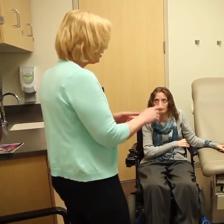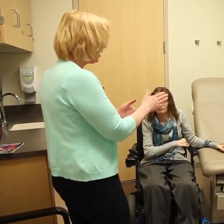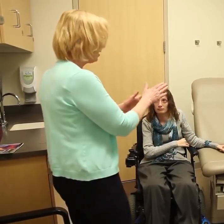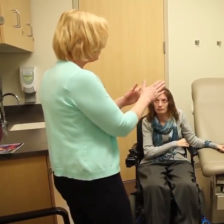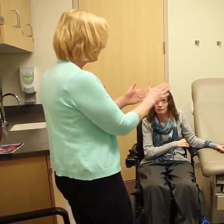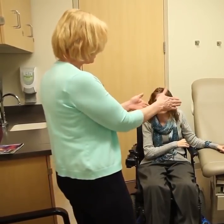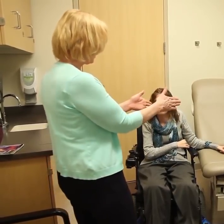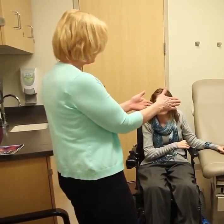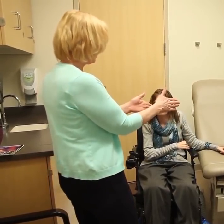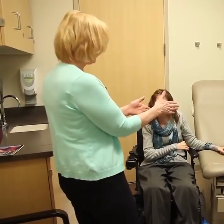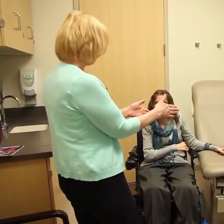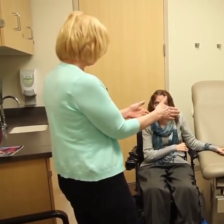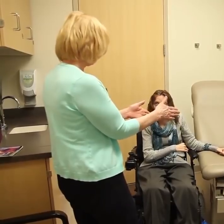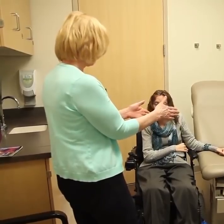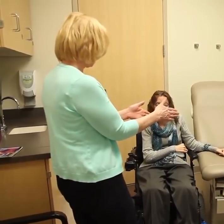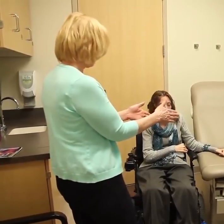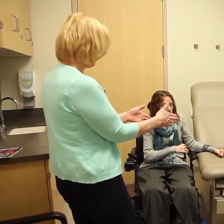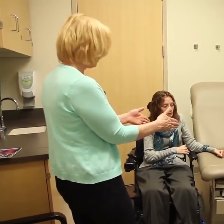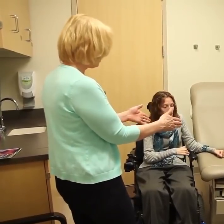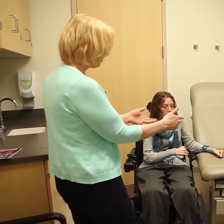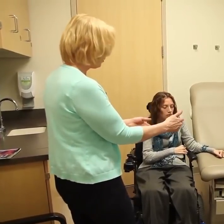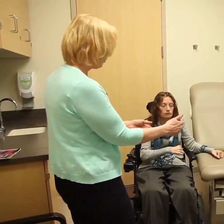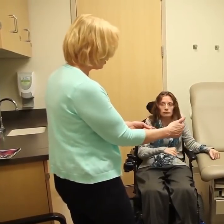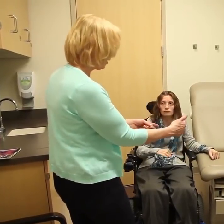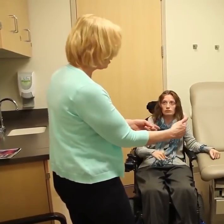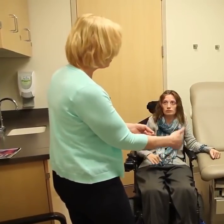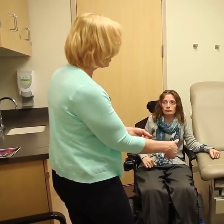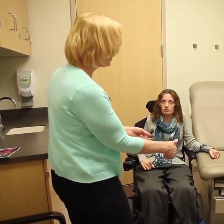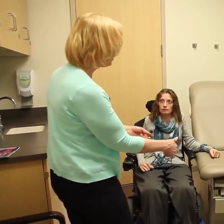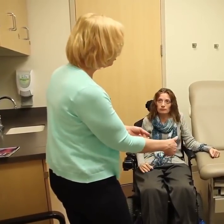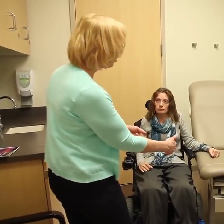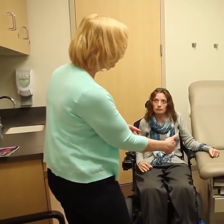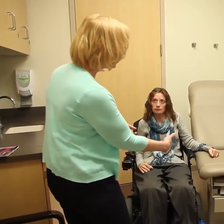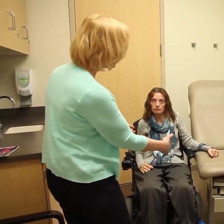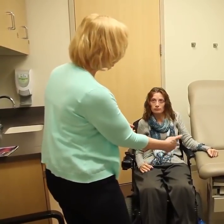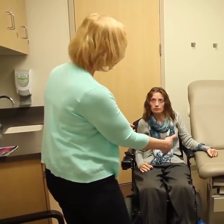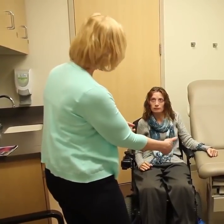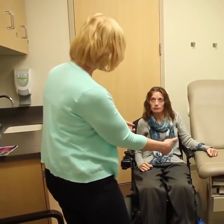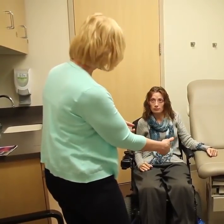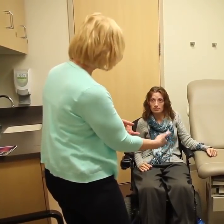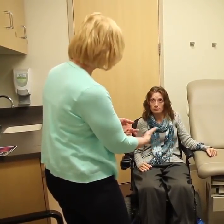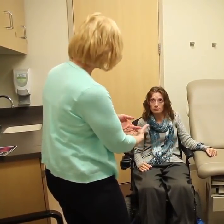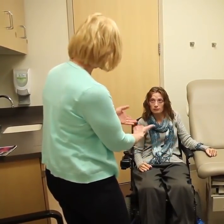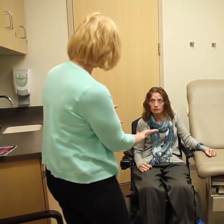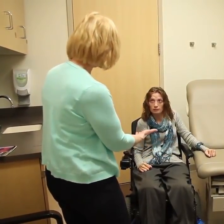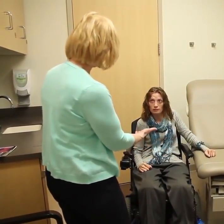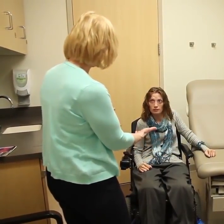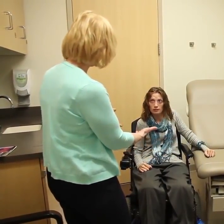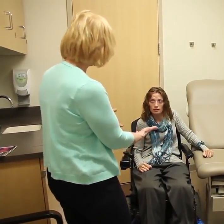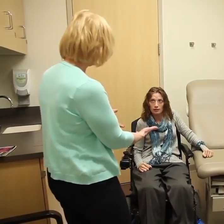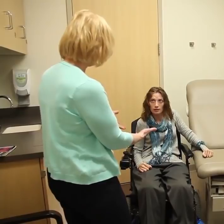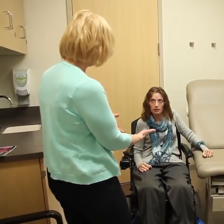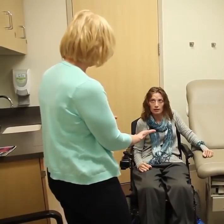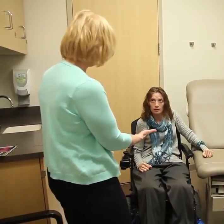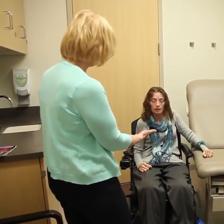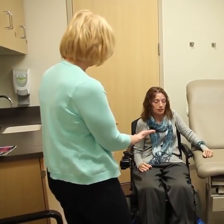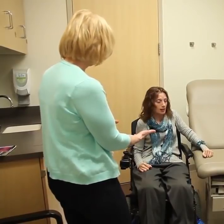Ann: Okay. This is an accessible table, so, um, I can lower it a little bit. Would that make your transfer easier?